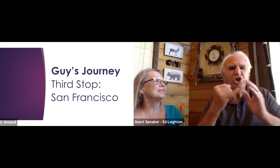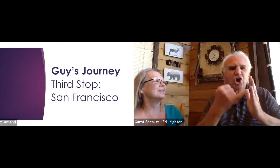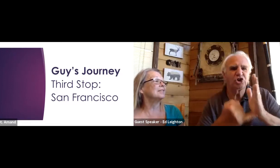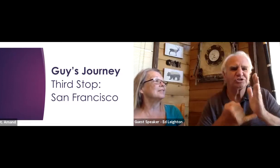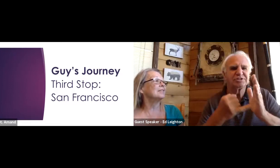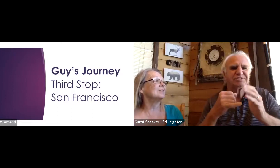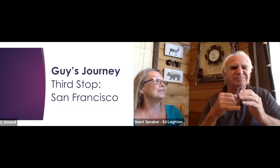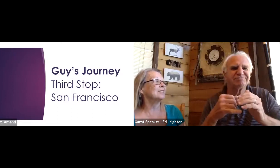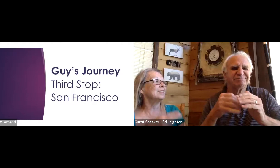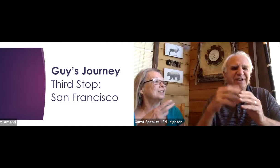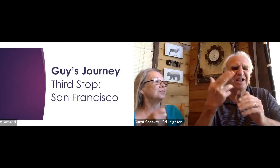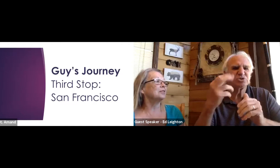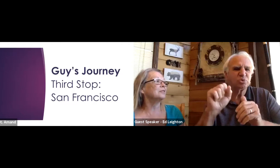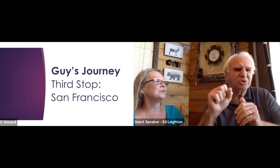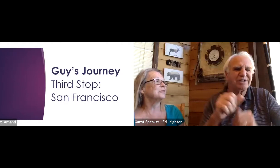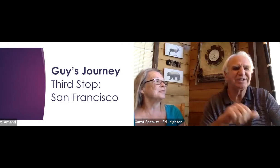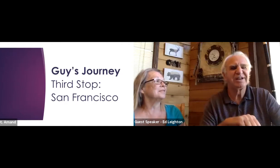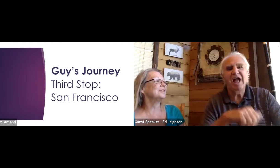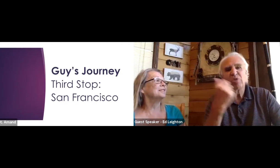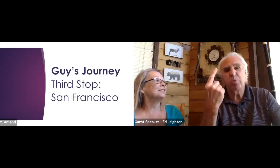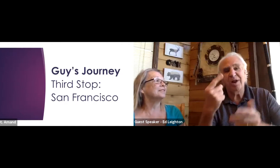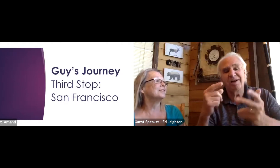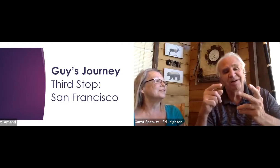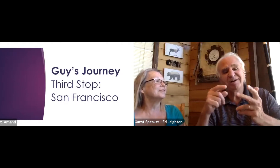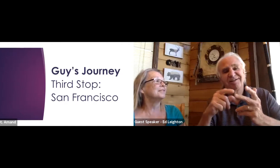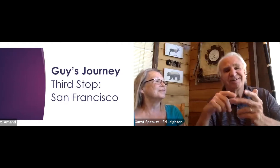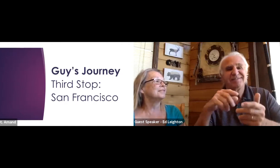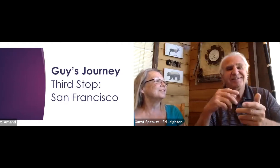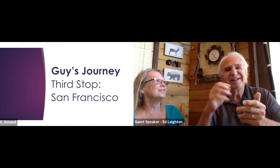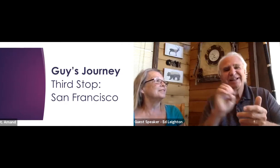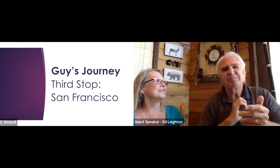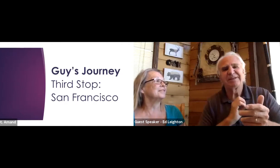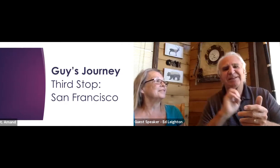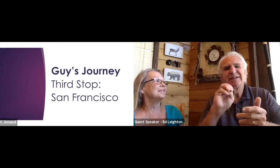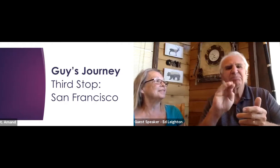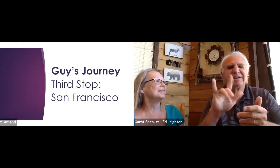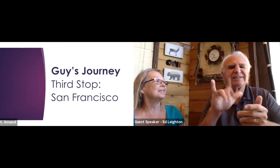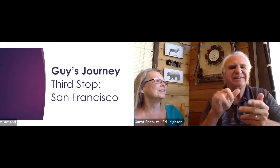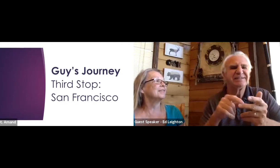and the oldest teaches art in the high school, and the other one--